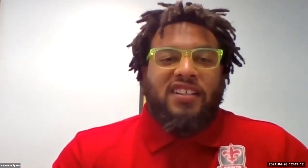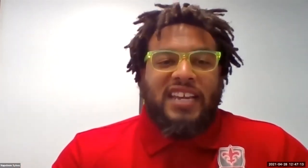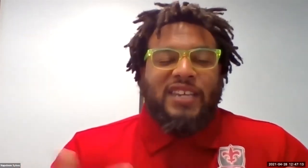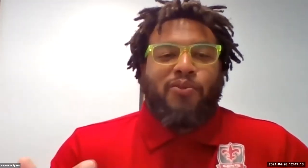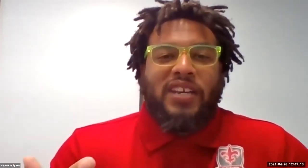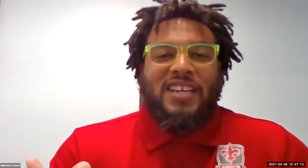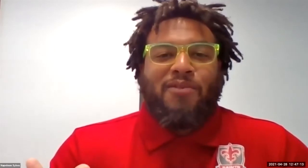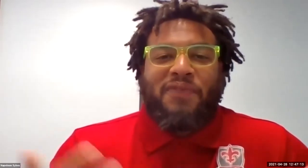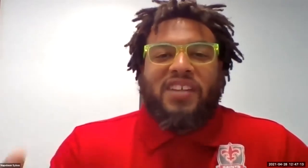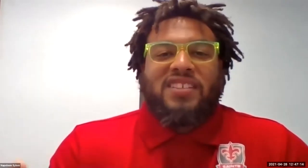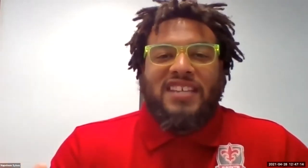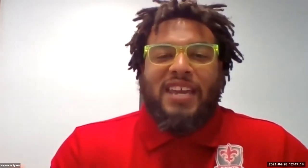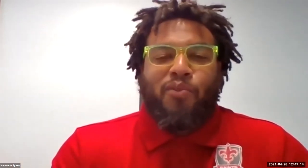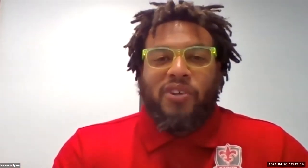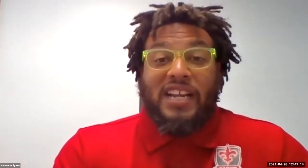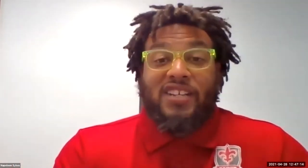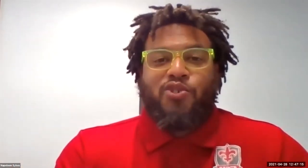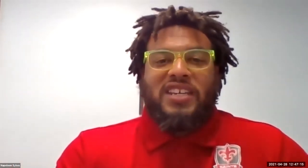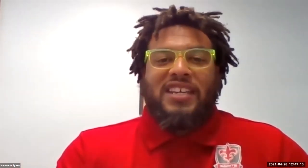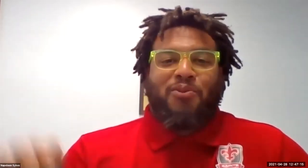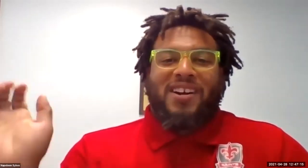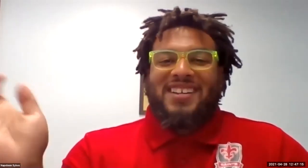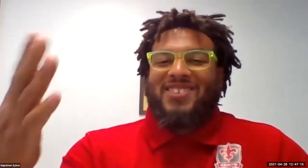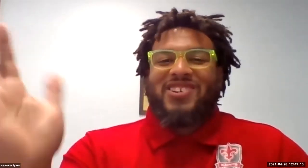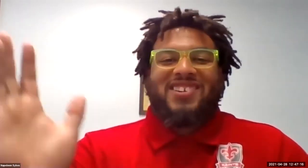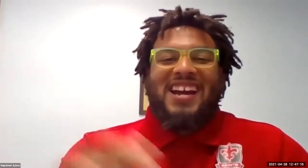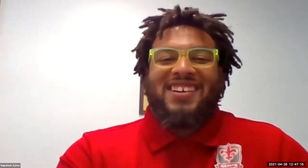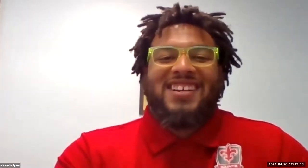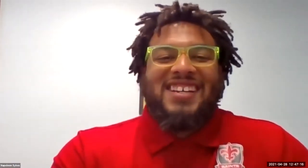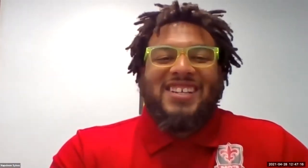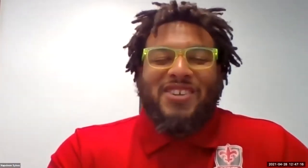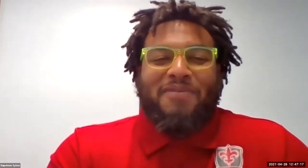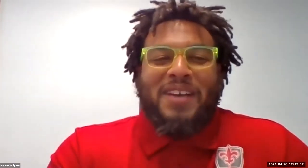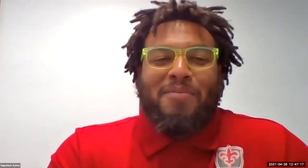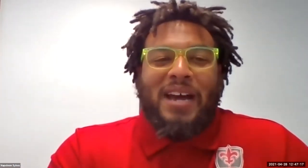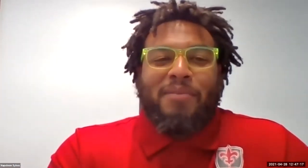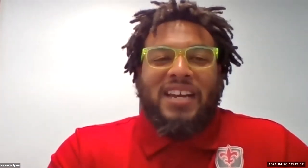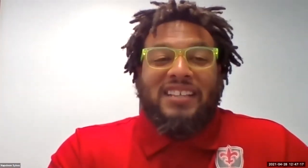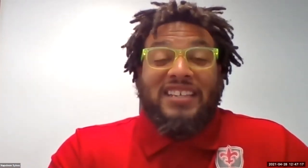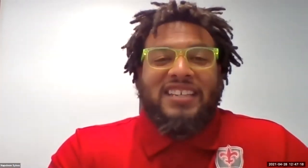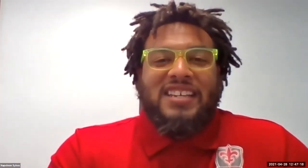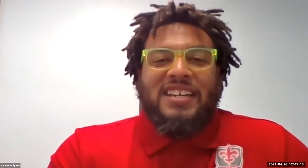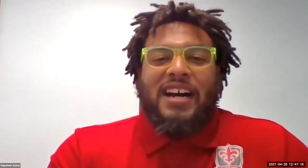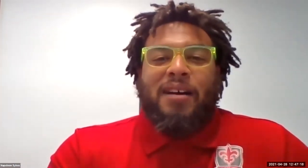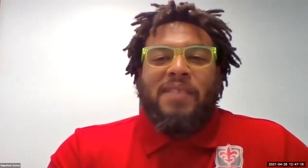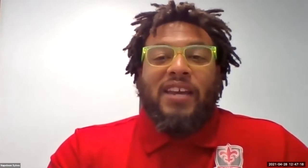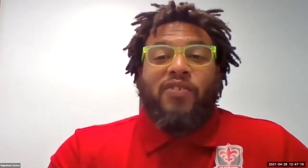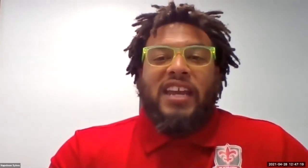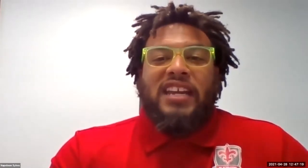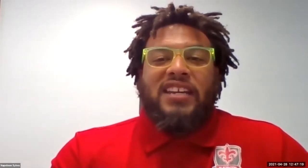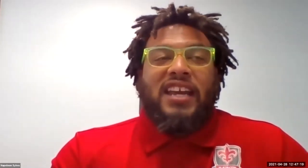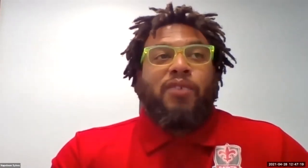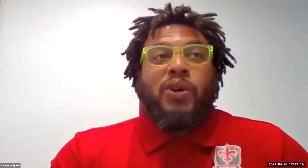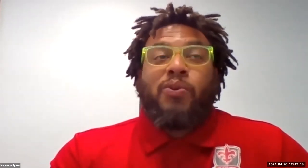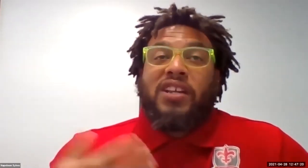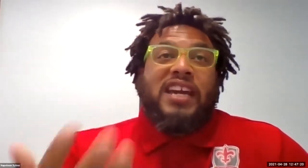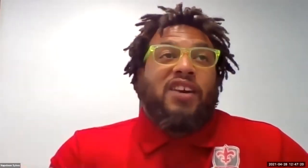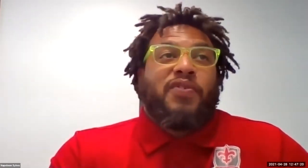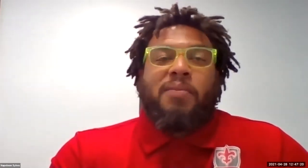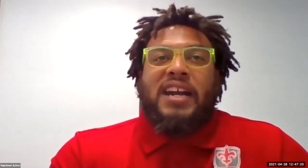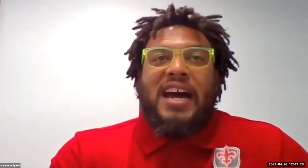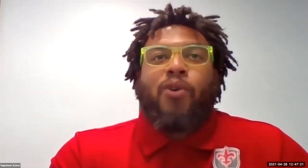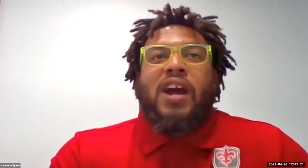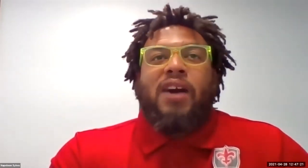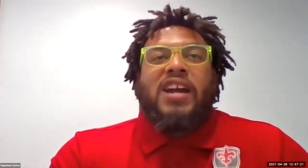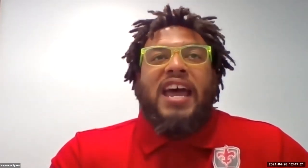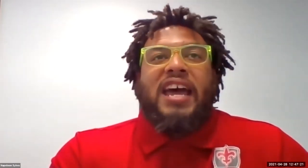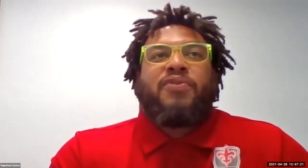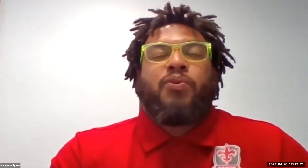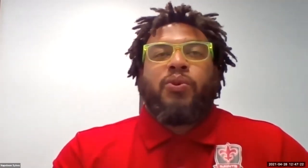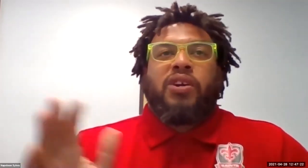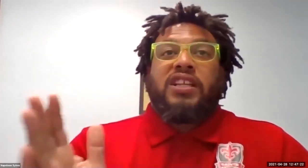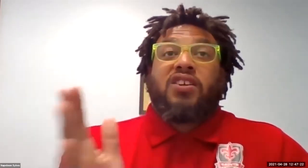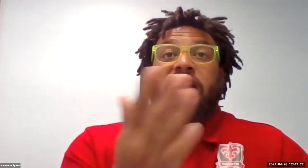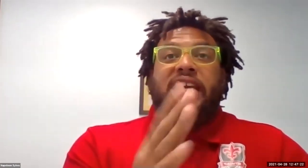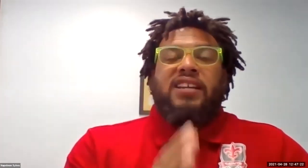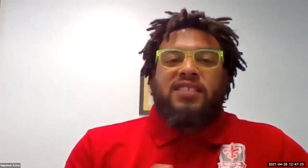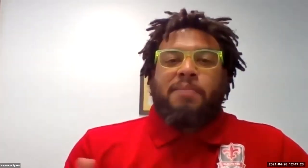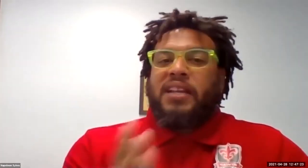Thank you to all our partners and funders on this project.